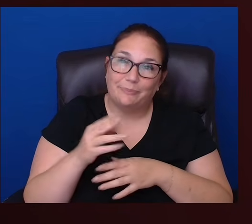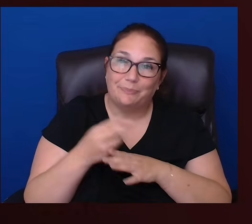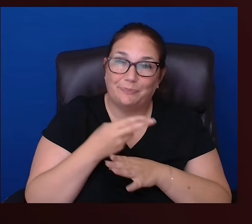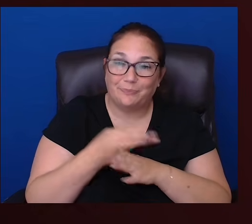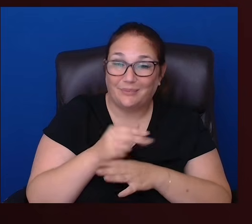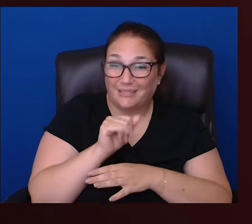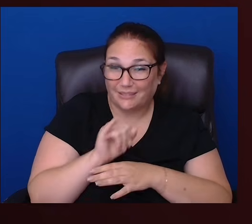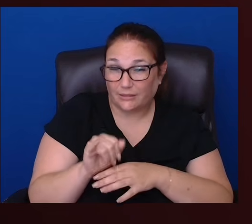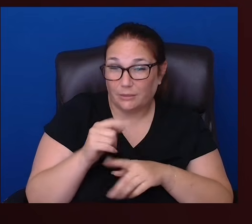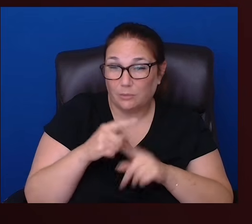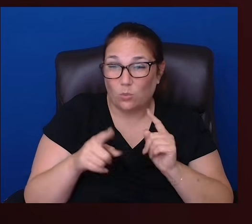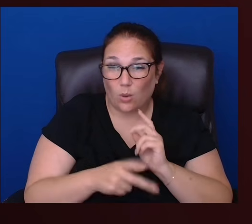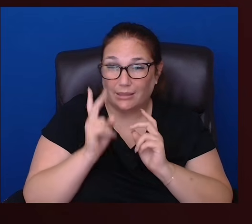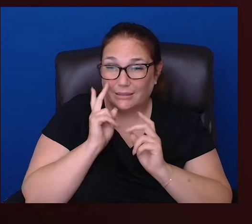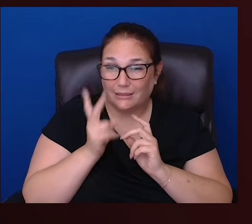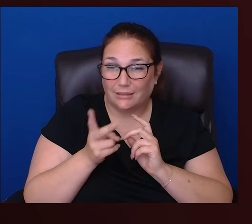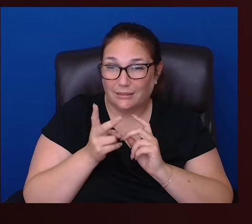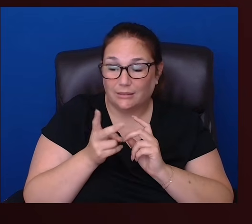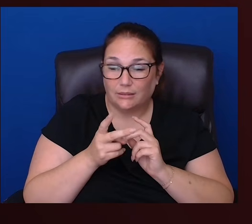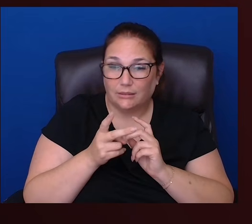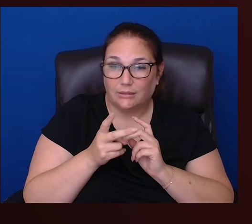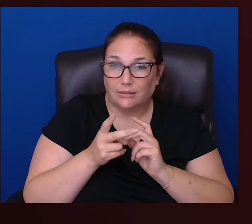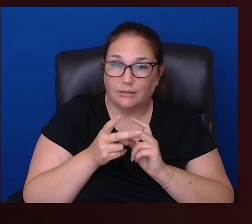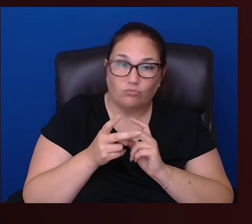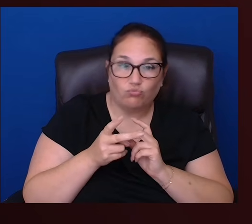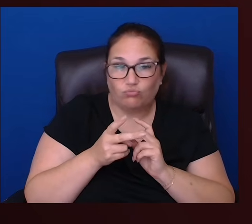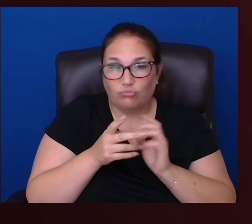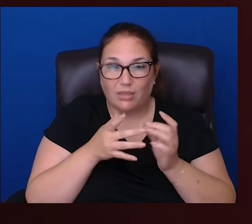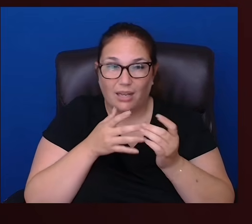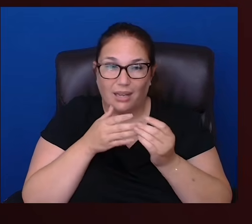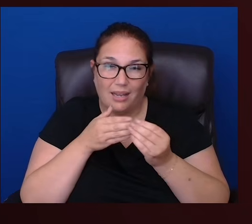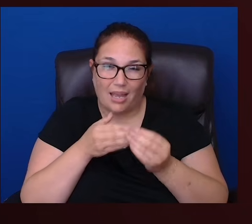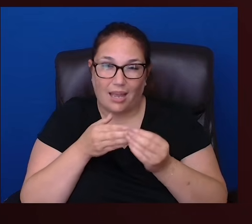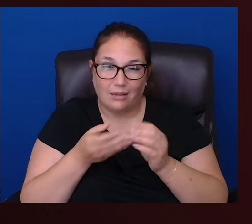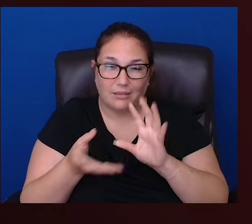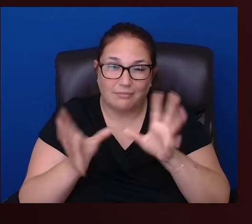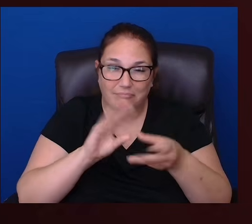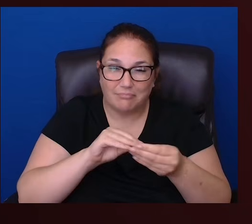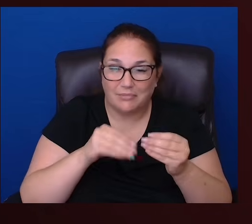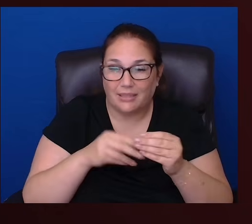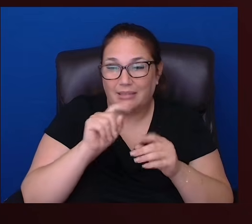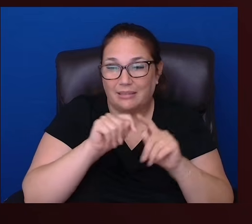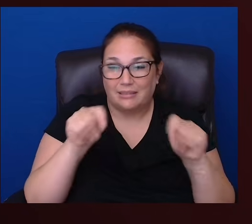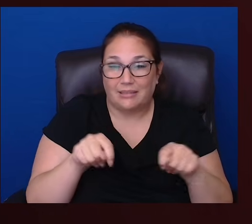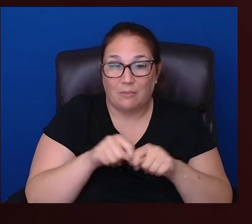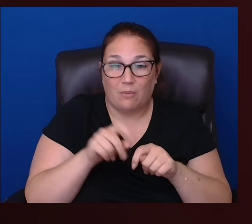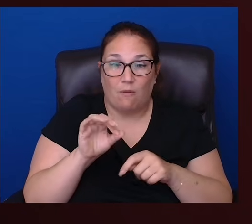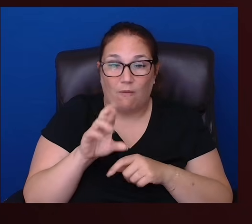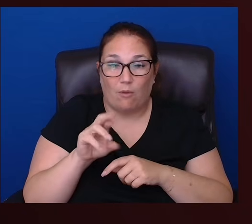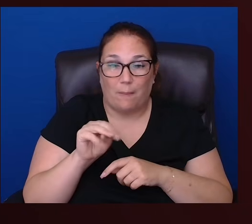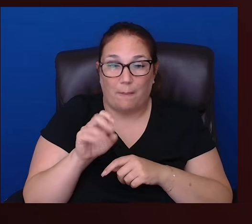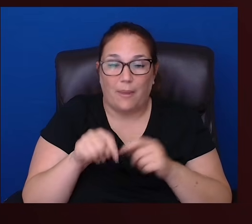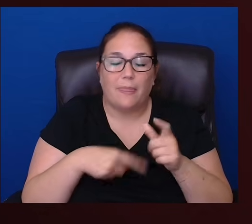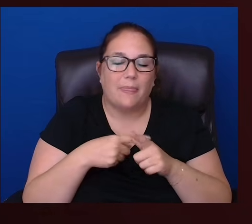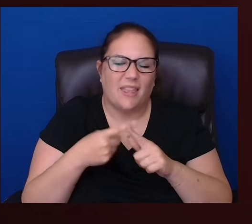see our guidance encapsulated in template format, that's where you can go to get it.